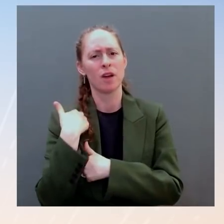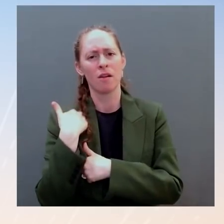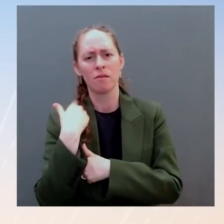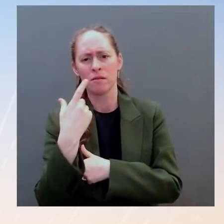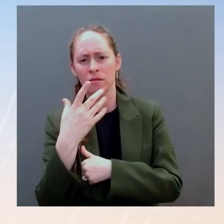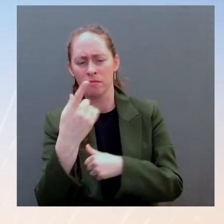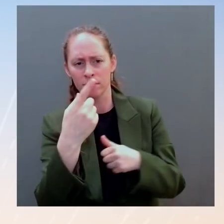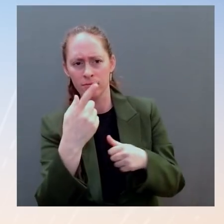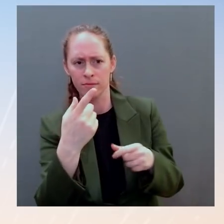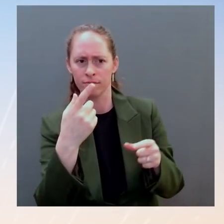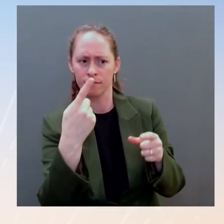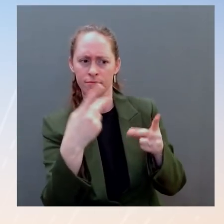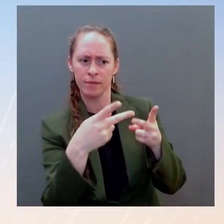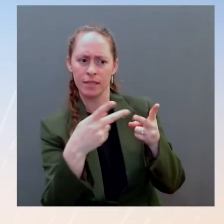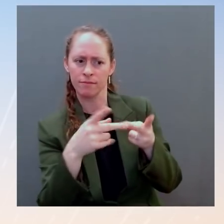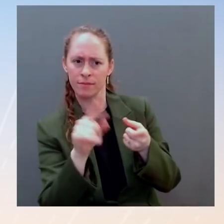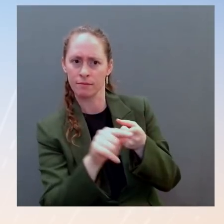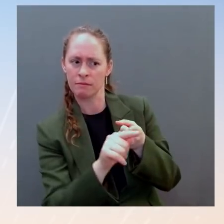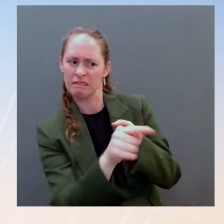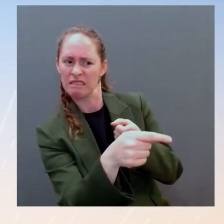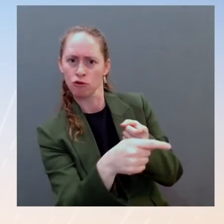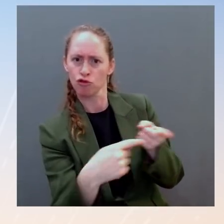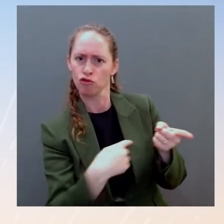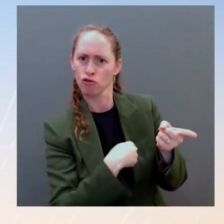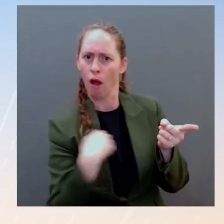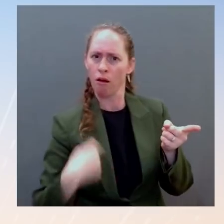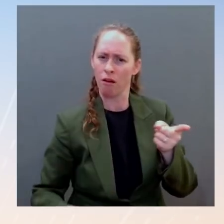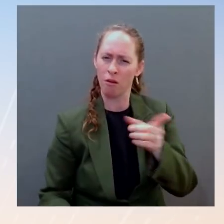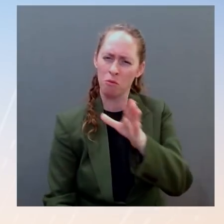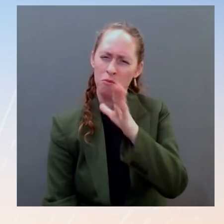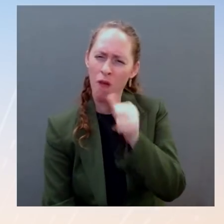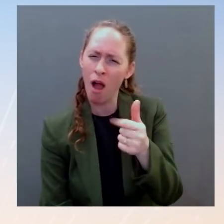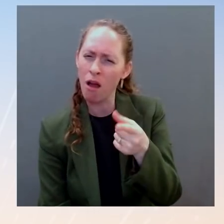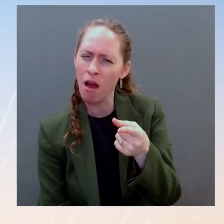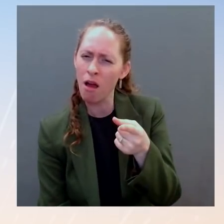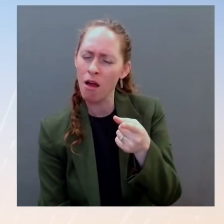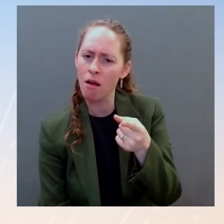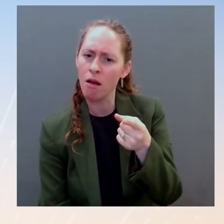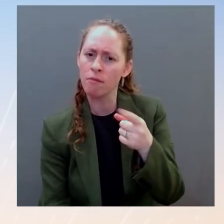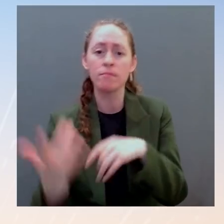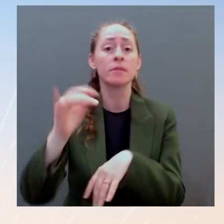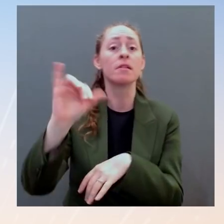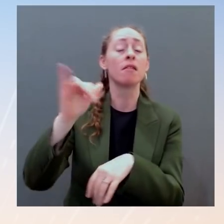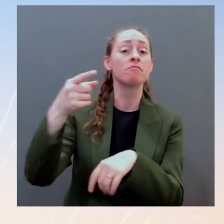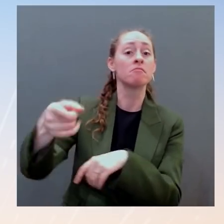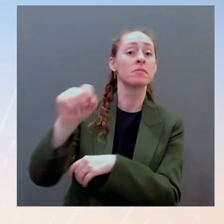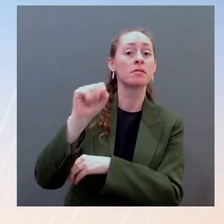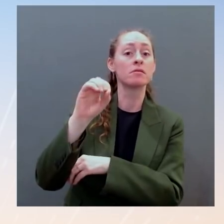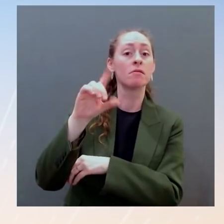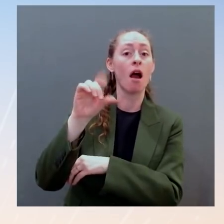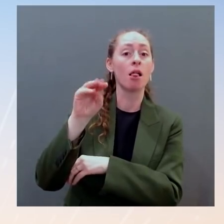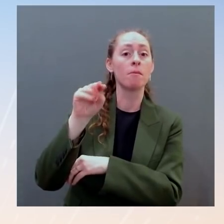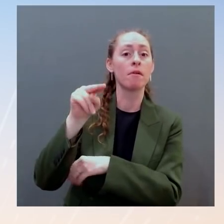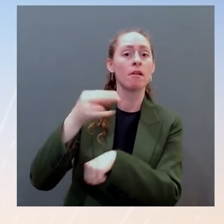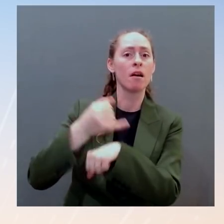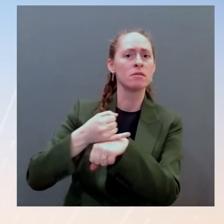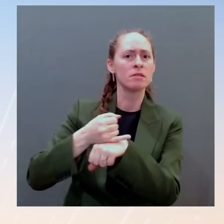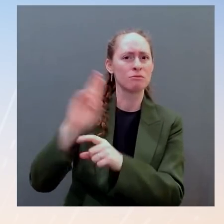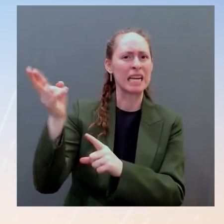for this Chinese-Solomon agreement either. Ms. Psaki: Yeah, it's a great group of questions. I have not talked to Kurt Campbell about this since he returned. I'm not sure if the President has.